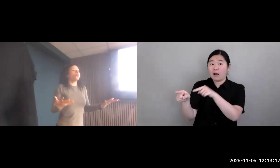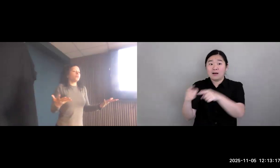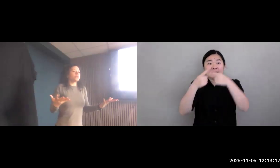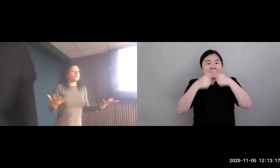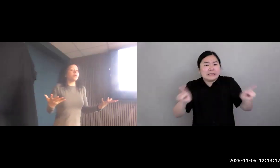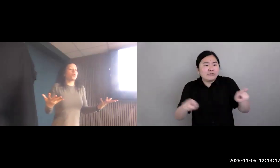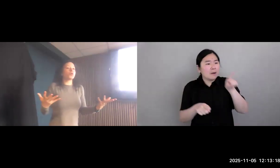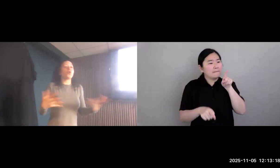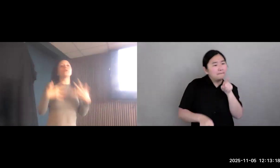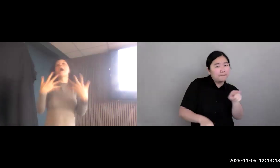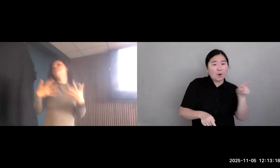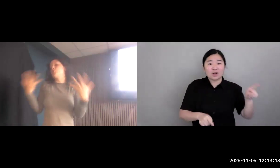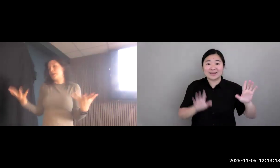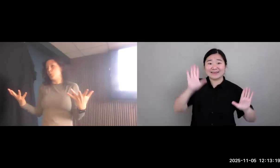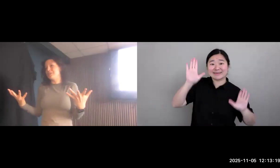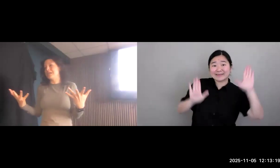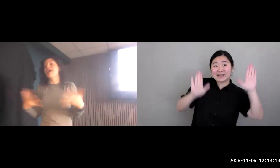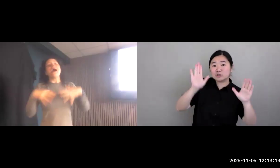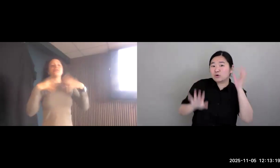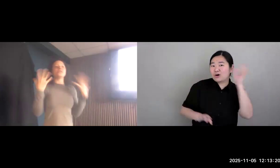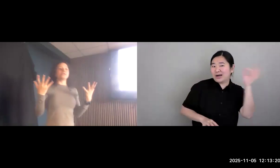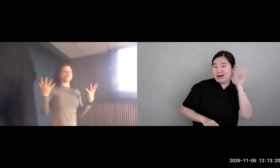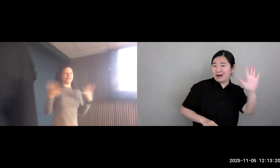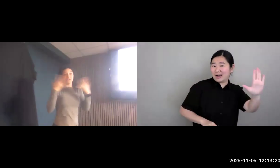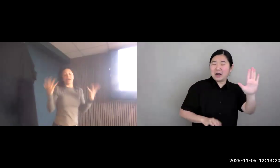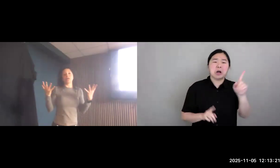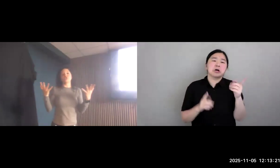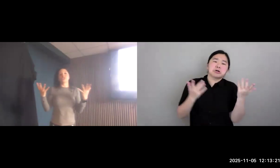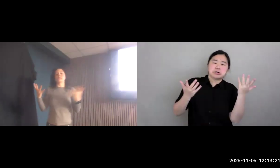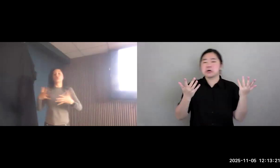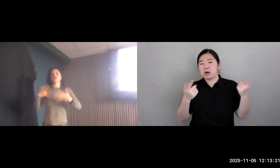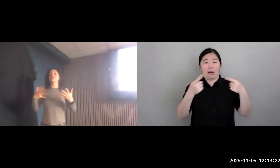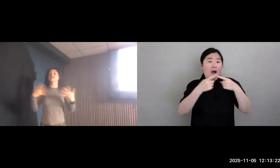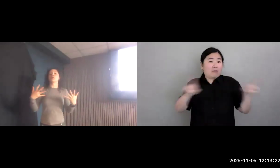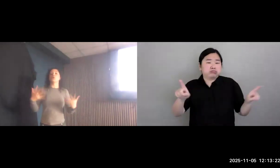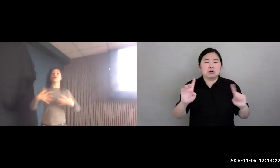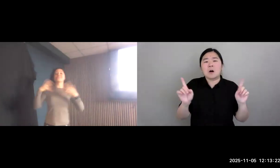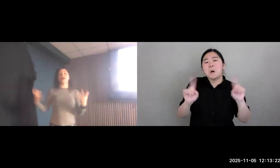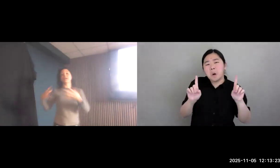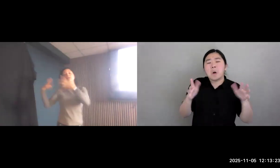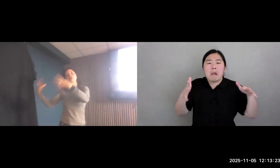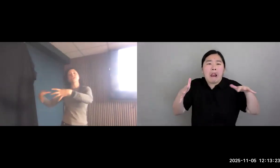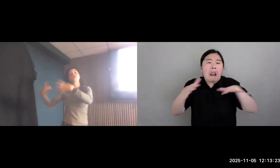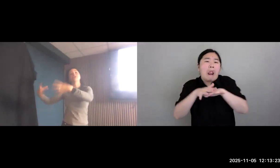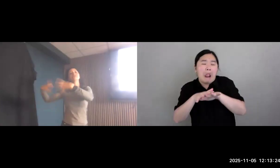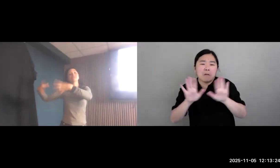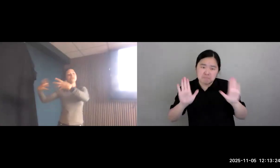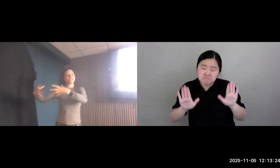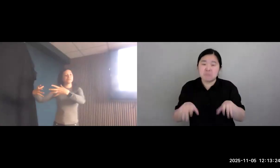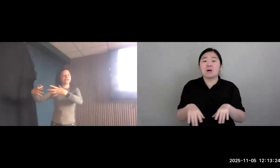Or there's something also called abstract pointing, and this is, in sign languages especially, this is when you assign a location in the signing space